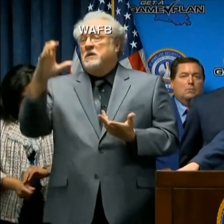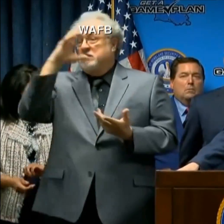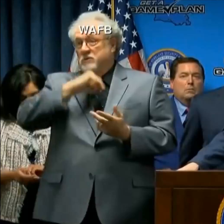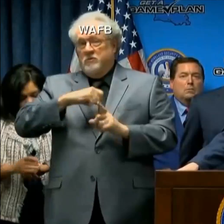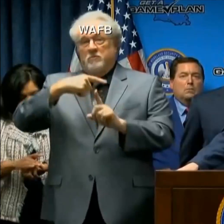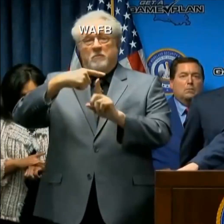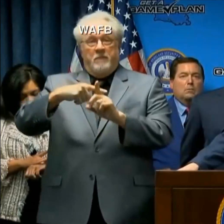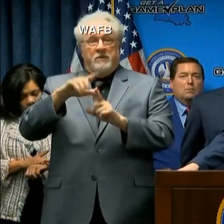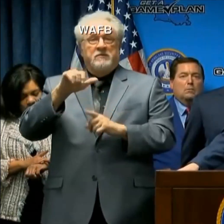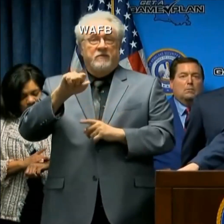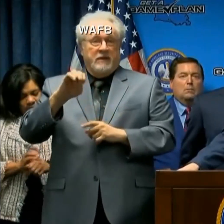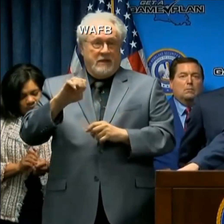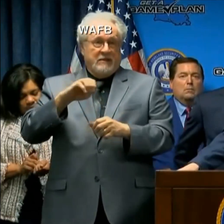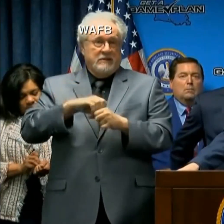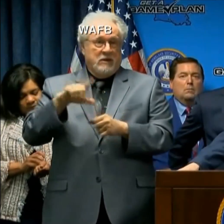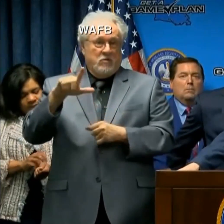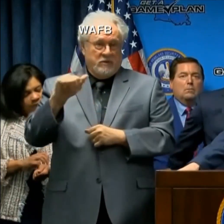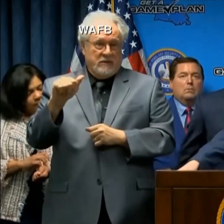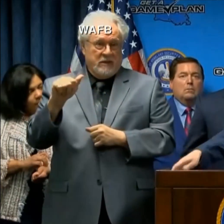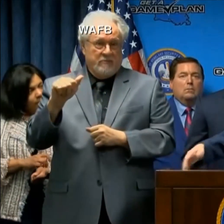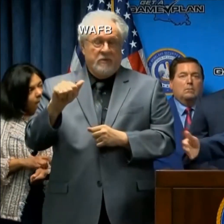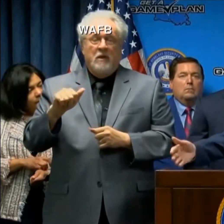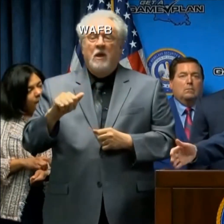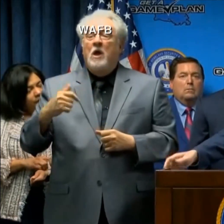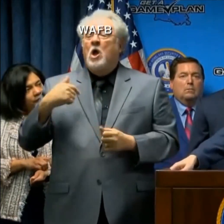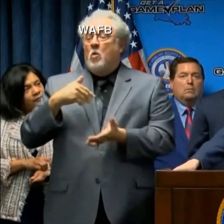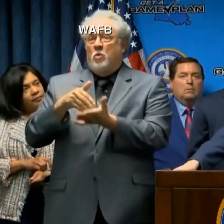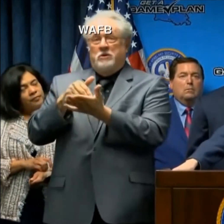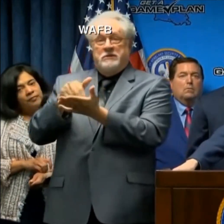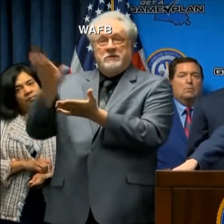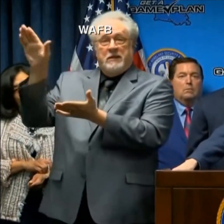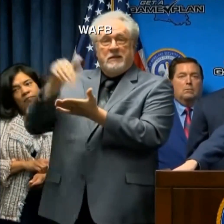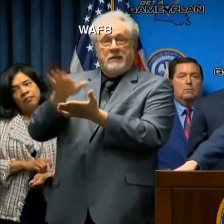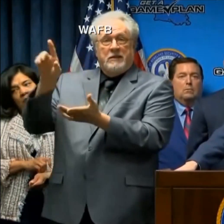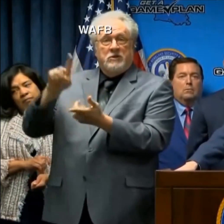in the state of Louisiana we are sending samples to the CDC for their